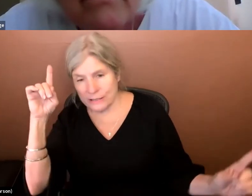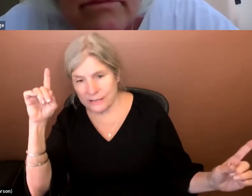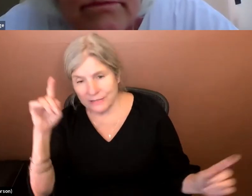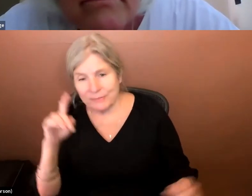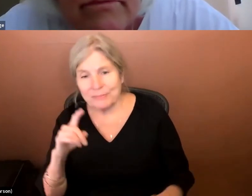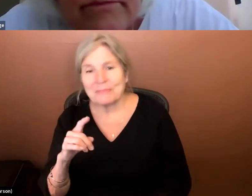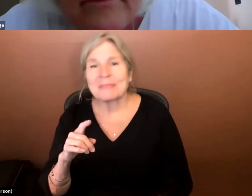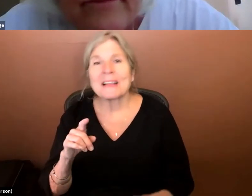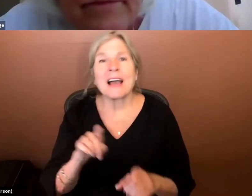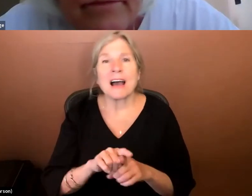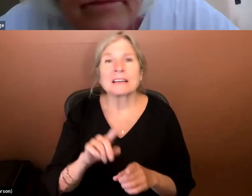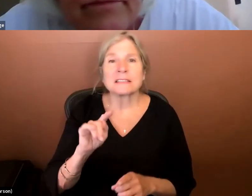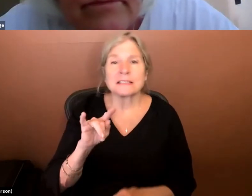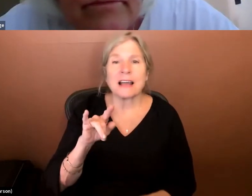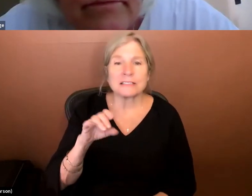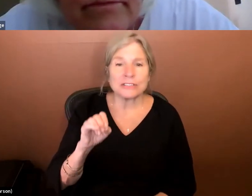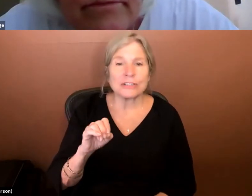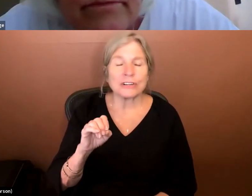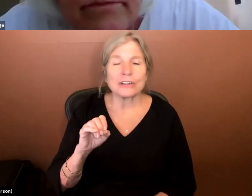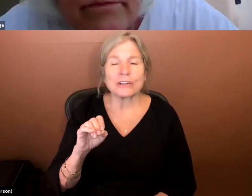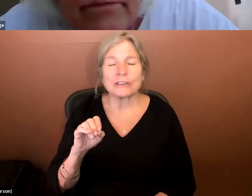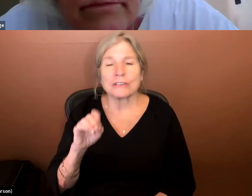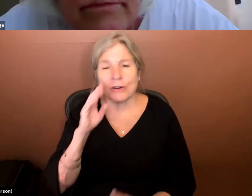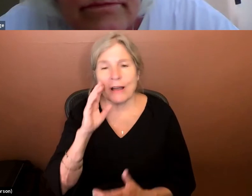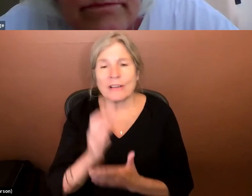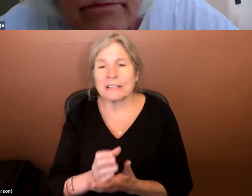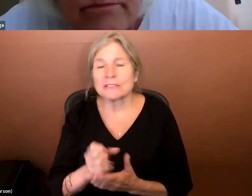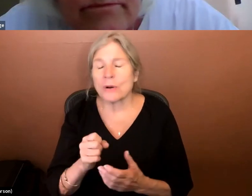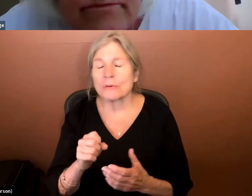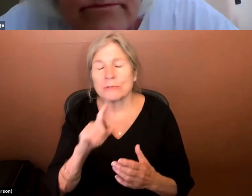tactile graphics. There's a great opportunity for